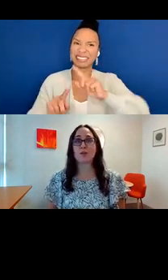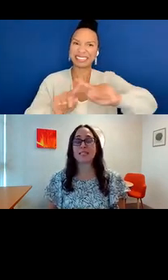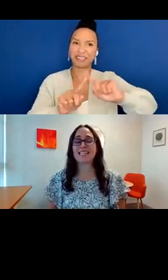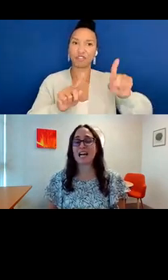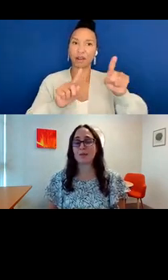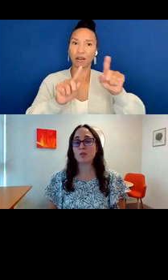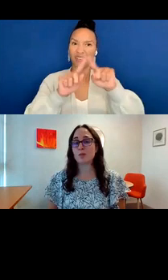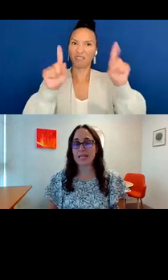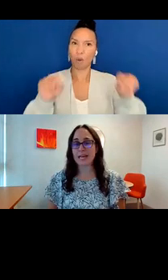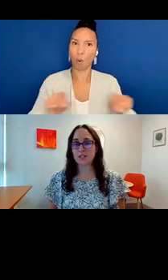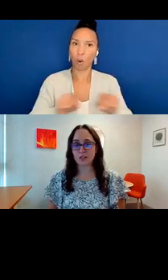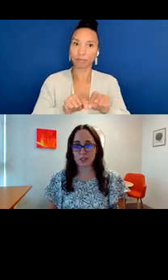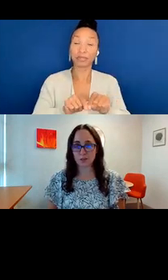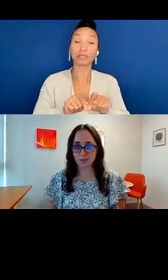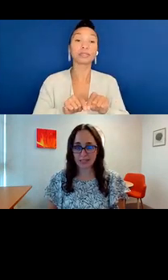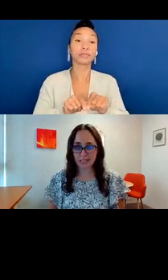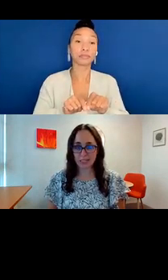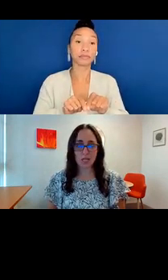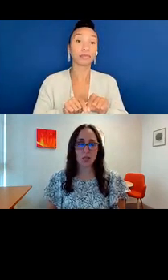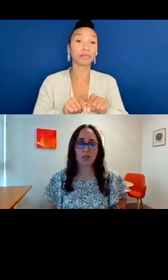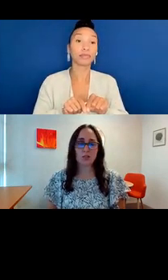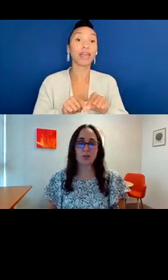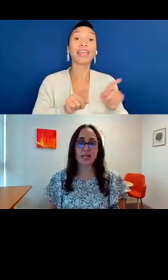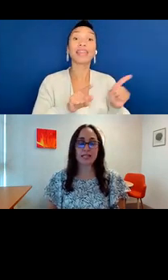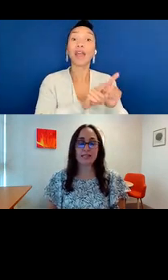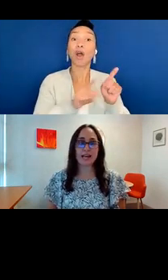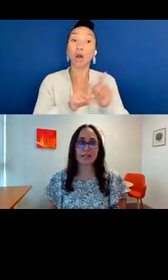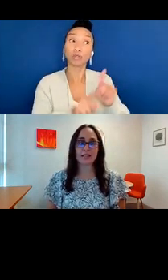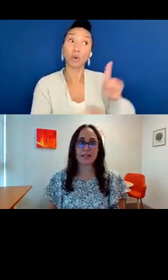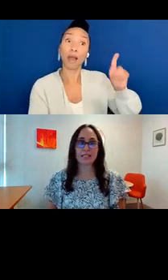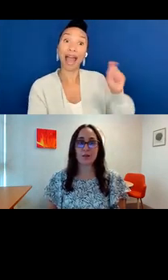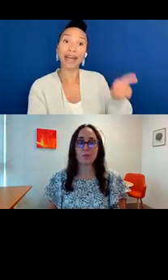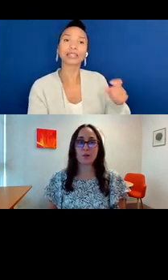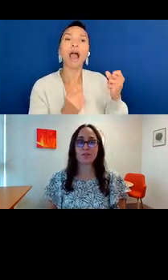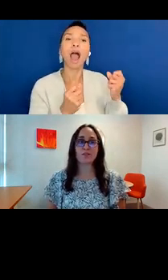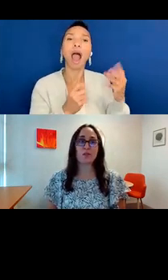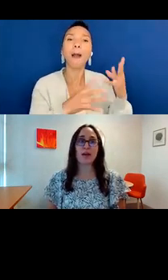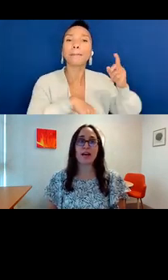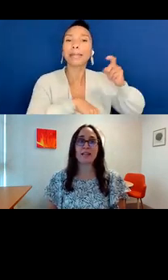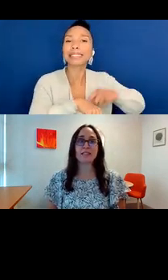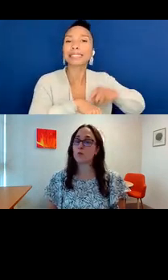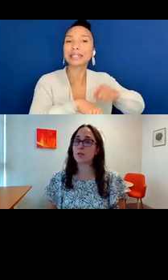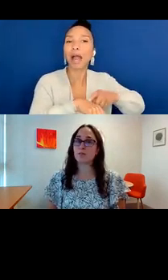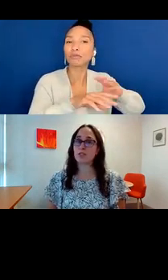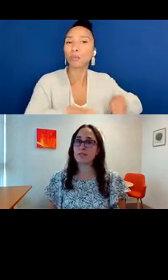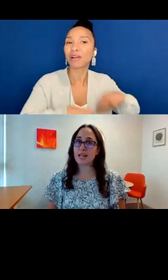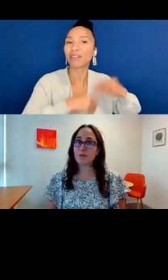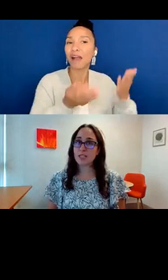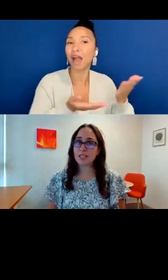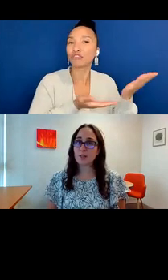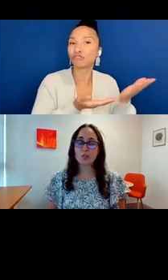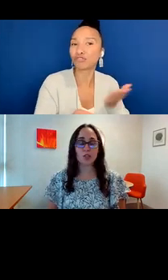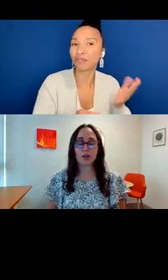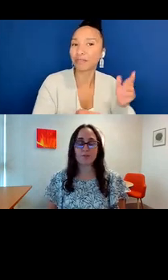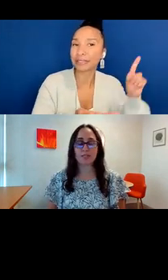about how many times was that service provided. So, again, in that example, if you had someone receive counseling, which